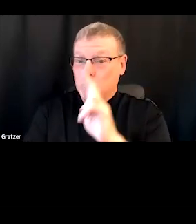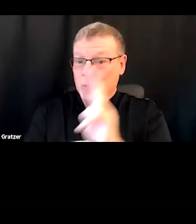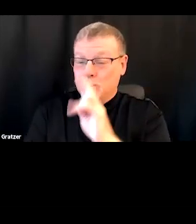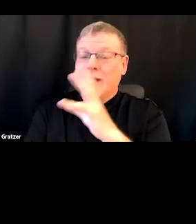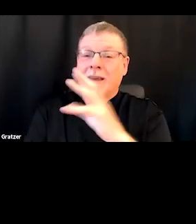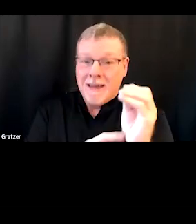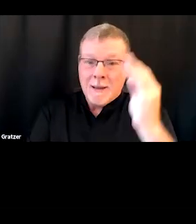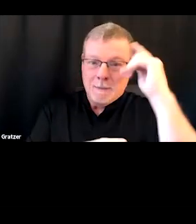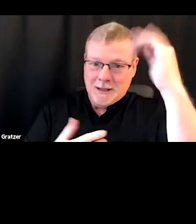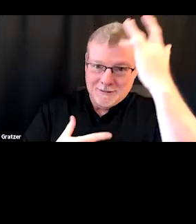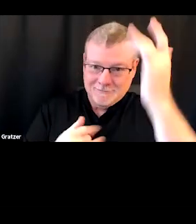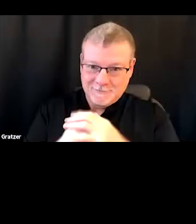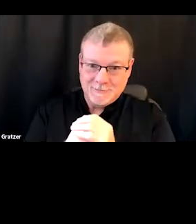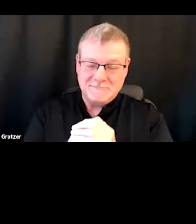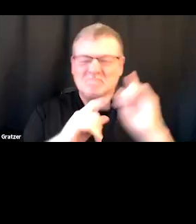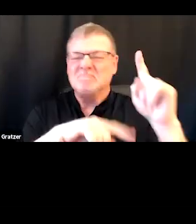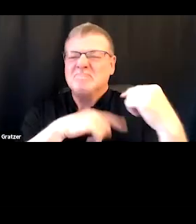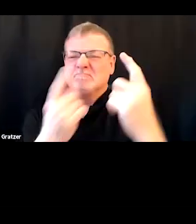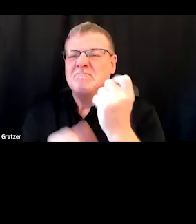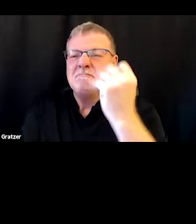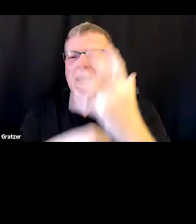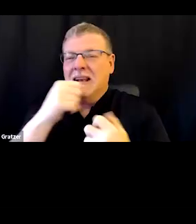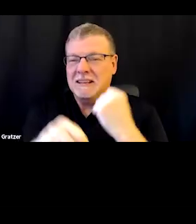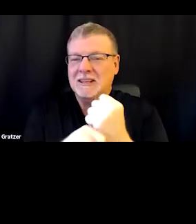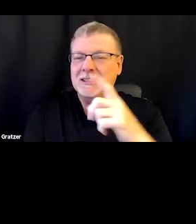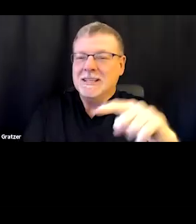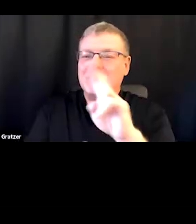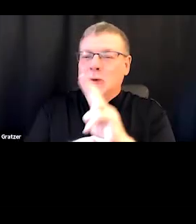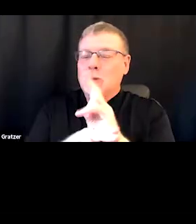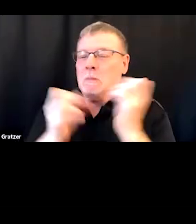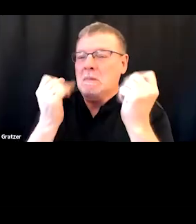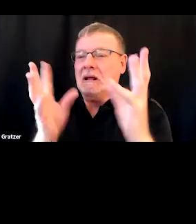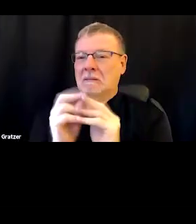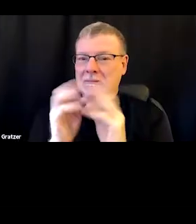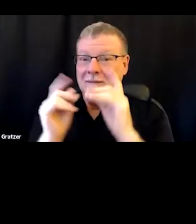And over the years, the GAINS Center has presented a number of webinars on these topics.